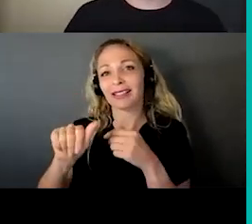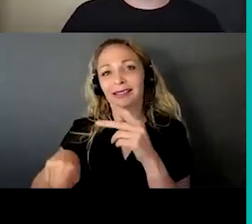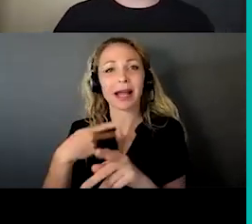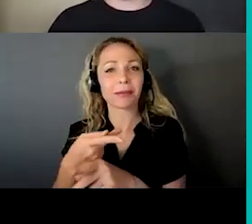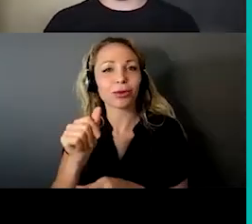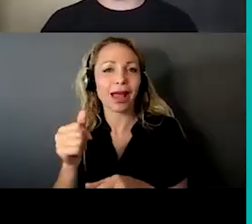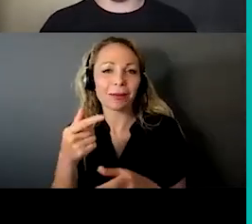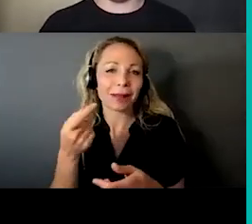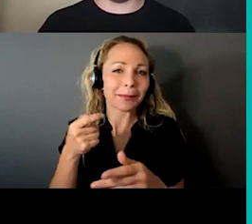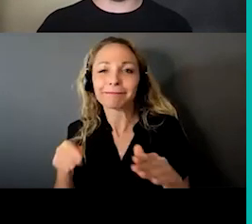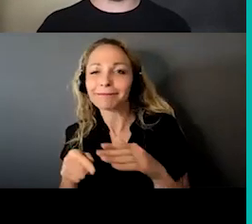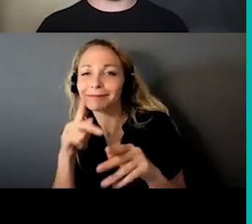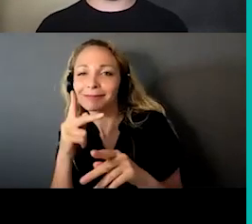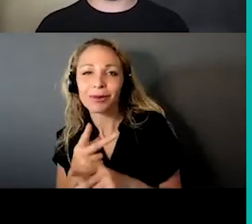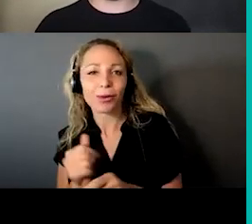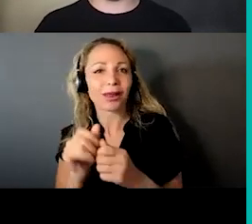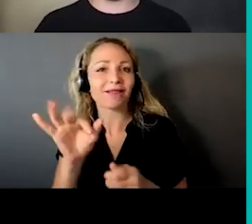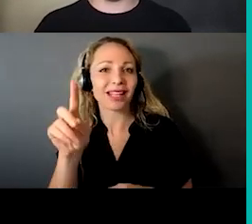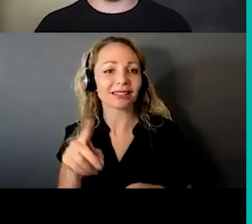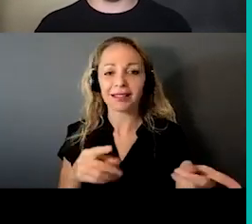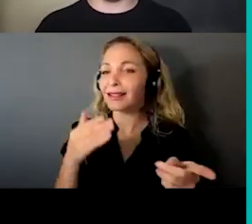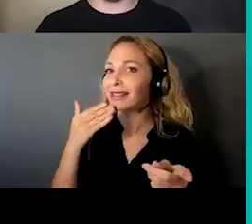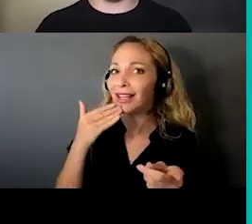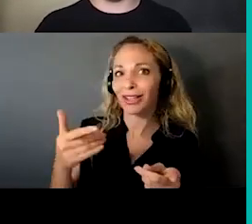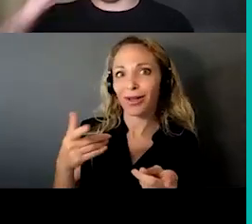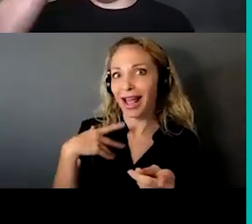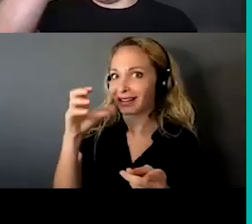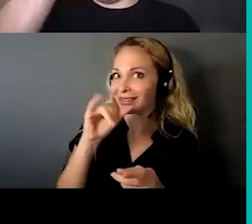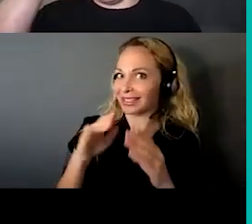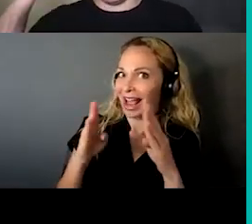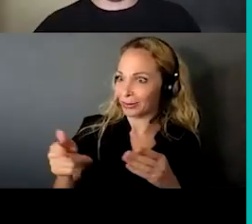THANKS DAX AND THAT IS GOOD. JORGE --